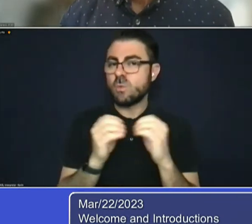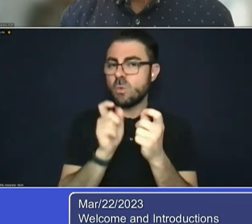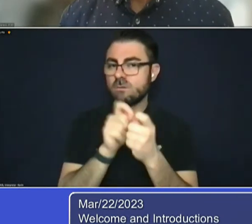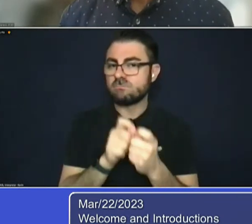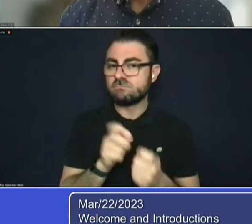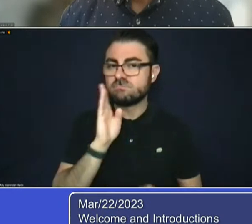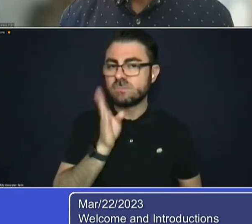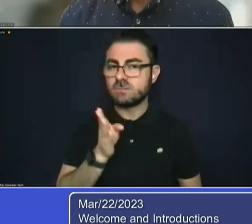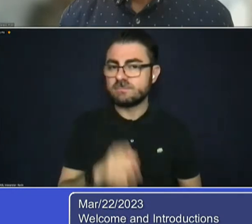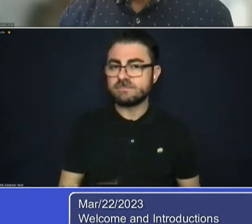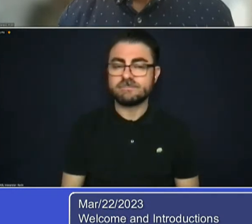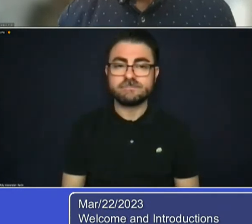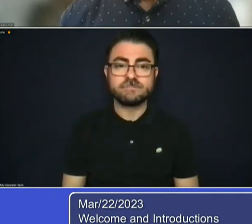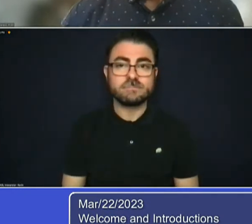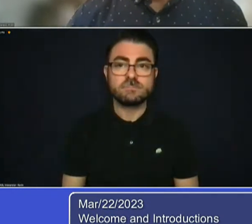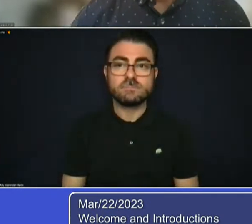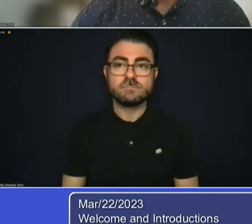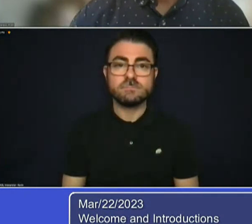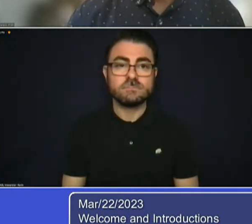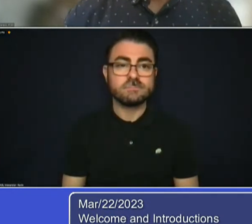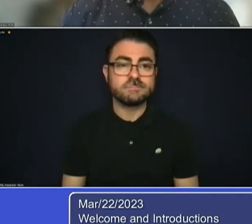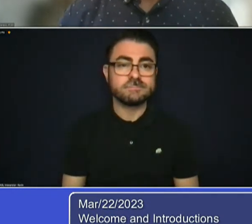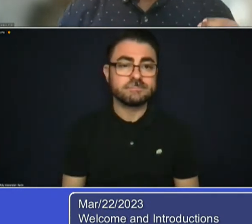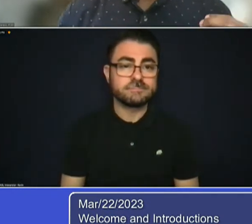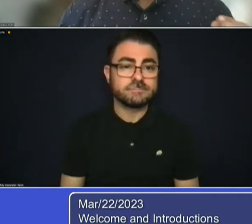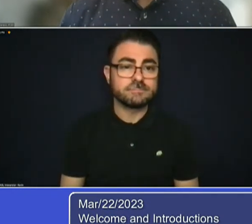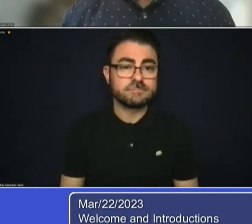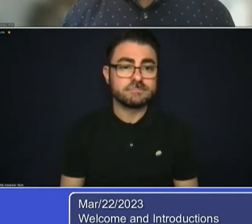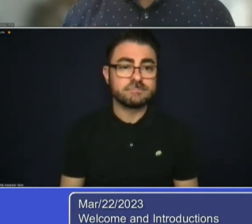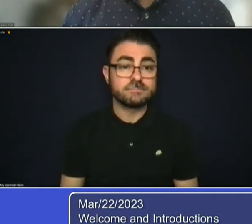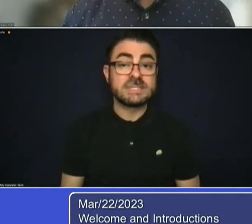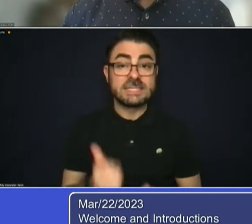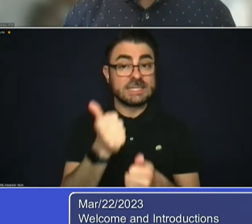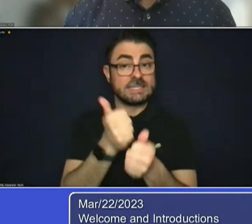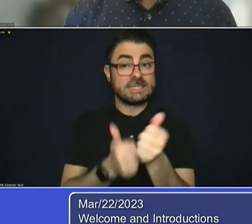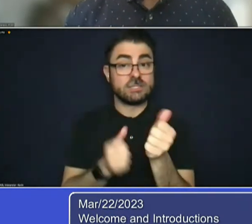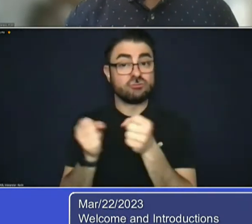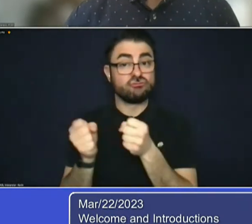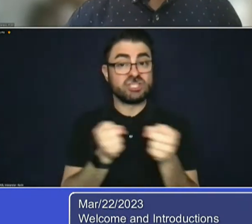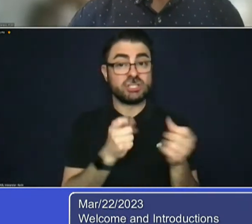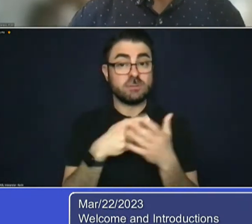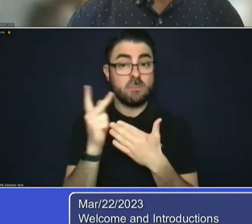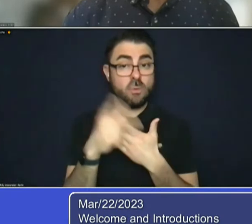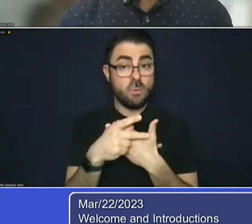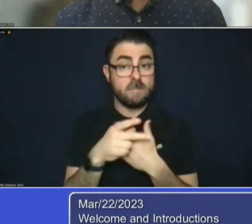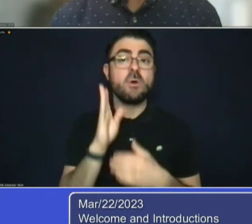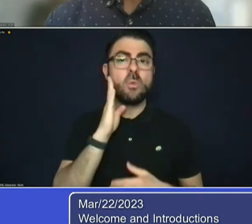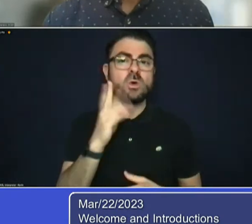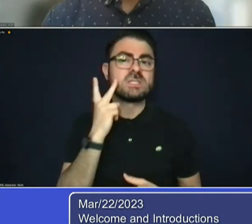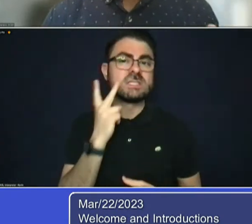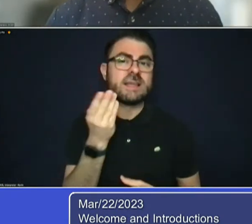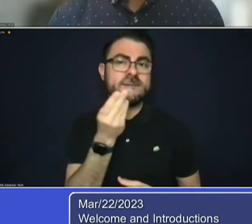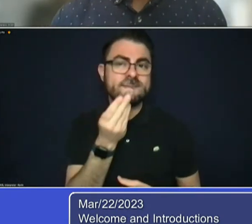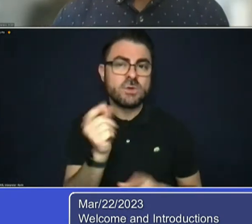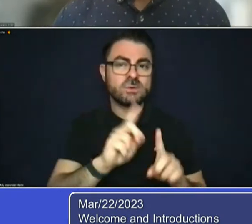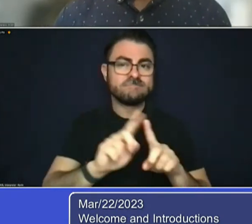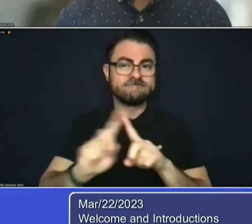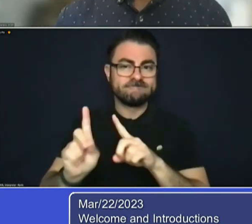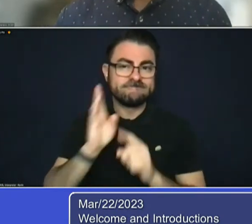WE WILL DIVE INTO THIS IN MORE DETAIL IN THE NEXT SLIDES.